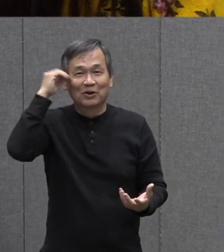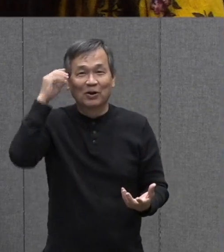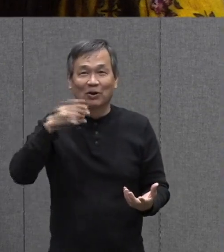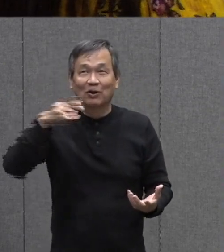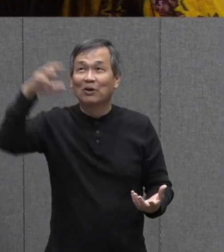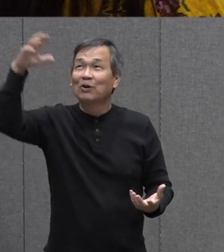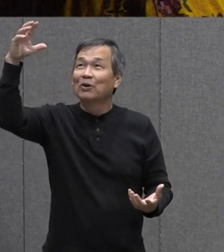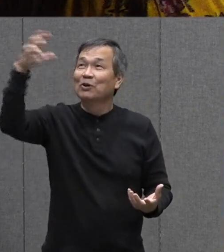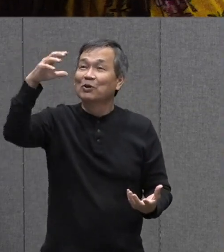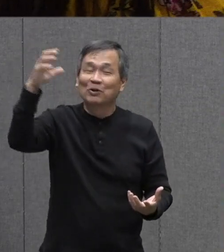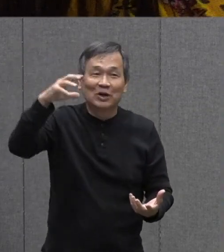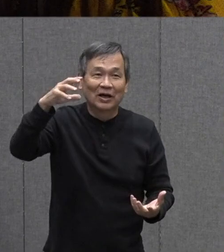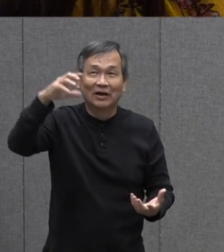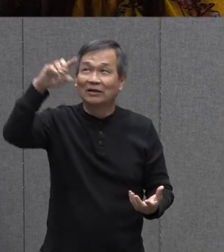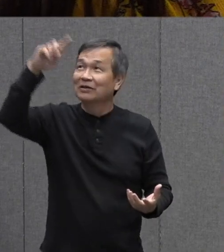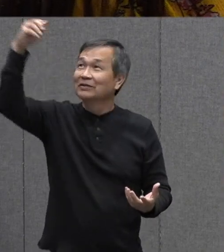"Earth is their special home.